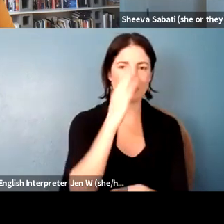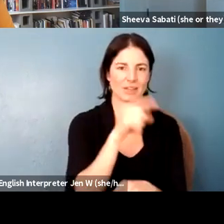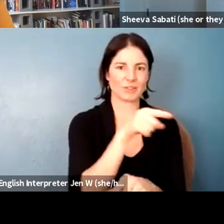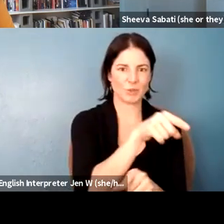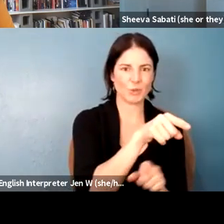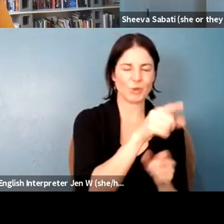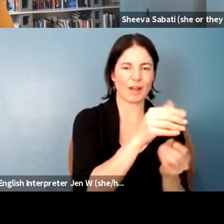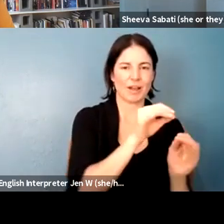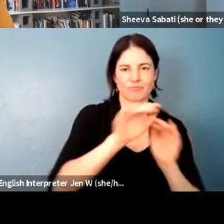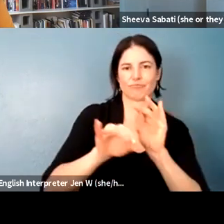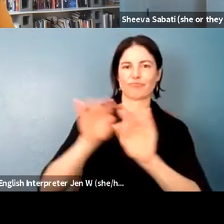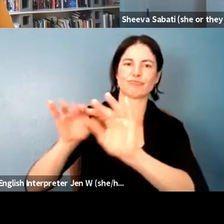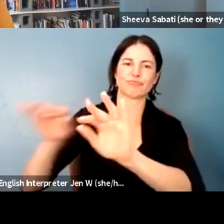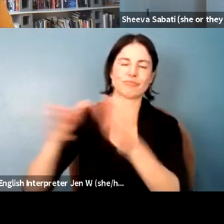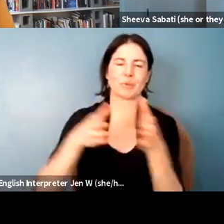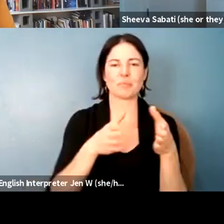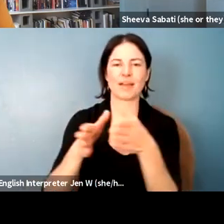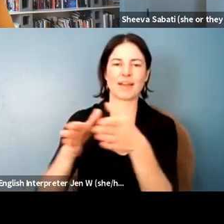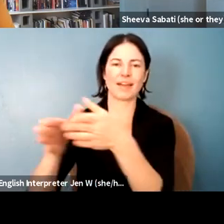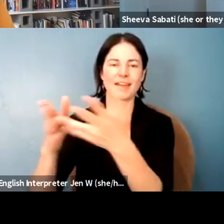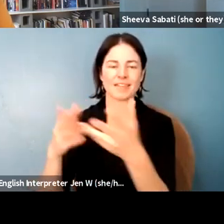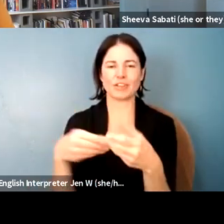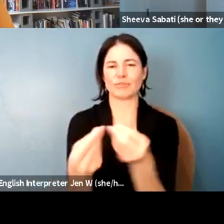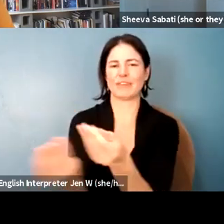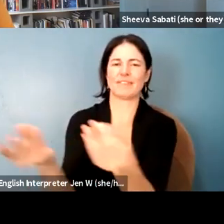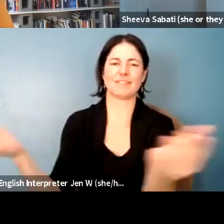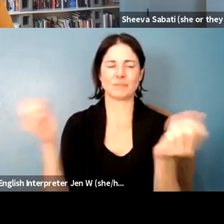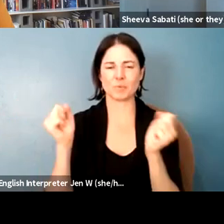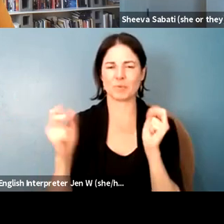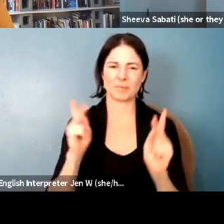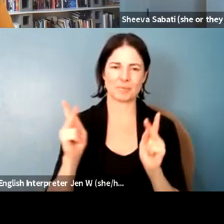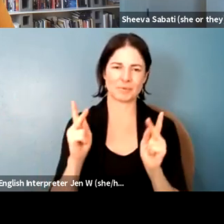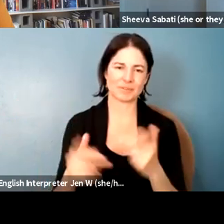a path and nourish so many of us. So with that, and in the